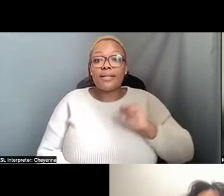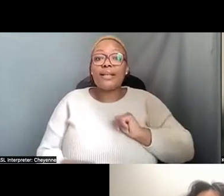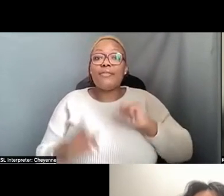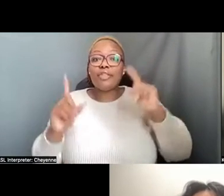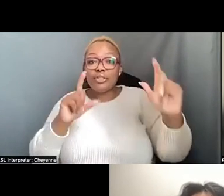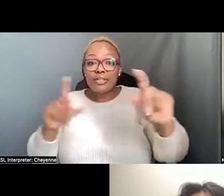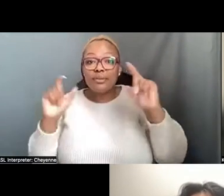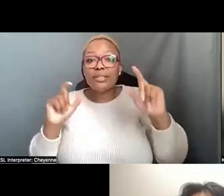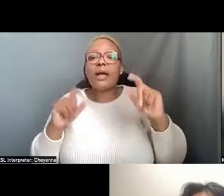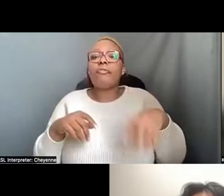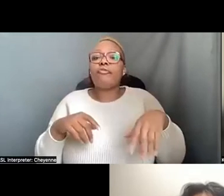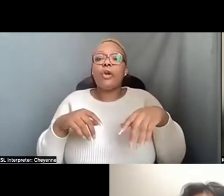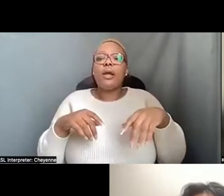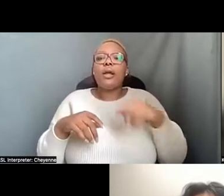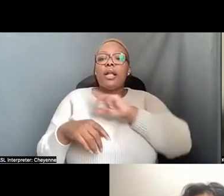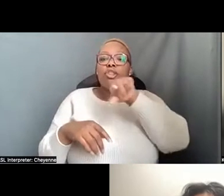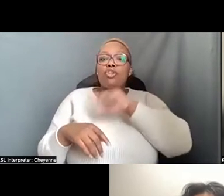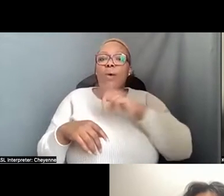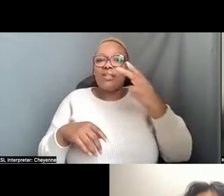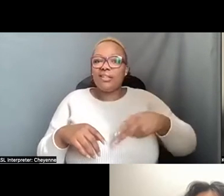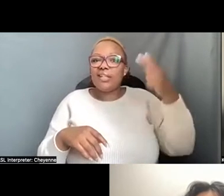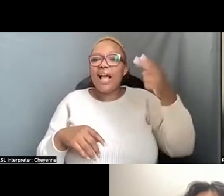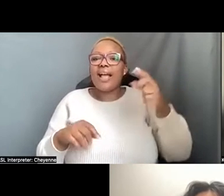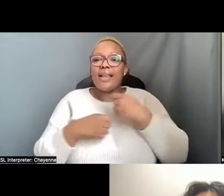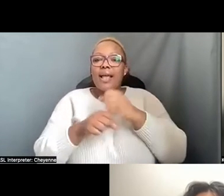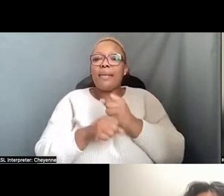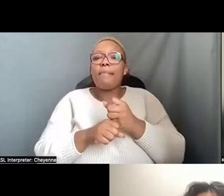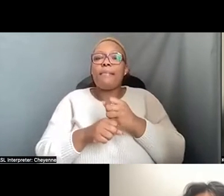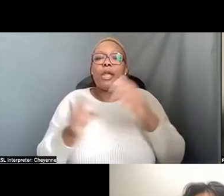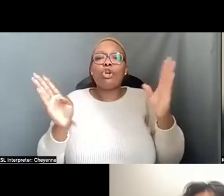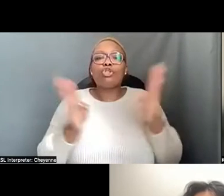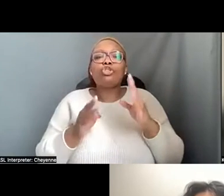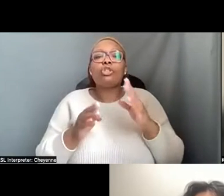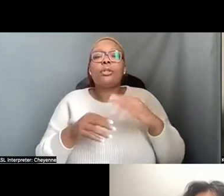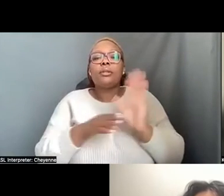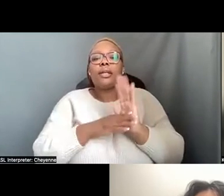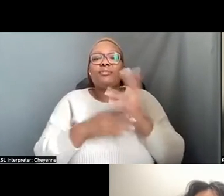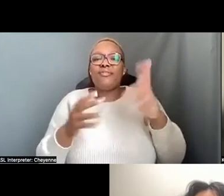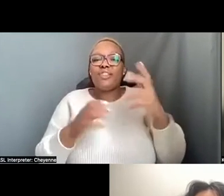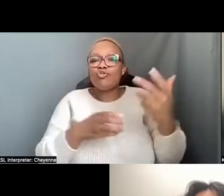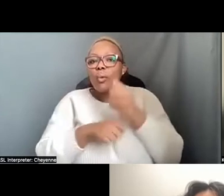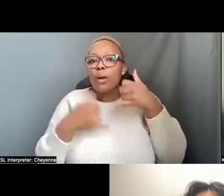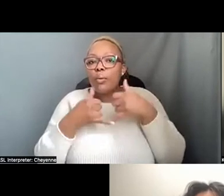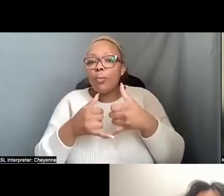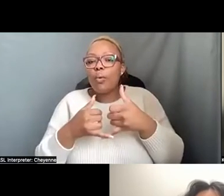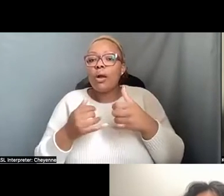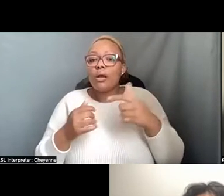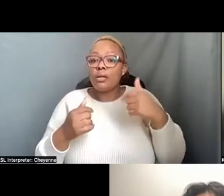director, -- cinematographer. And I have created documentary that has already won an award?